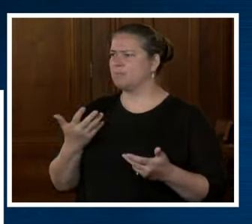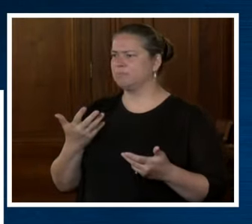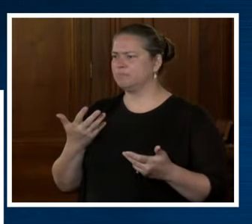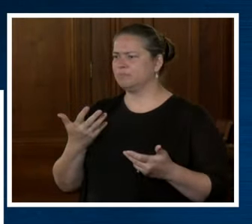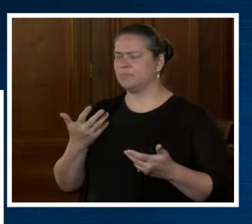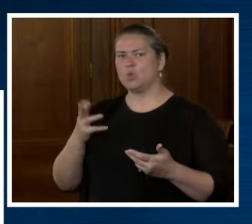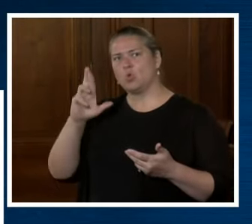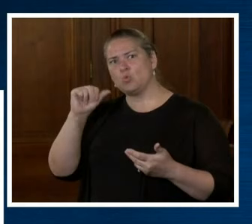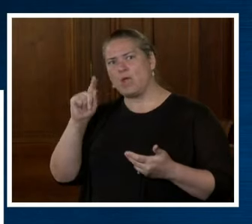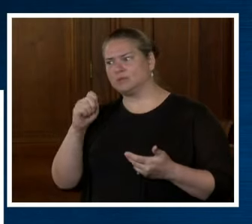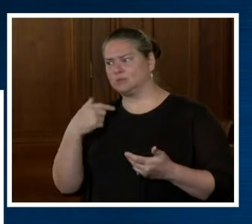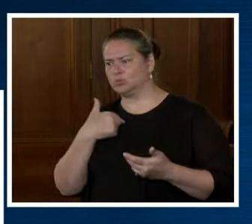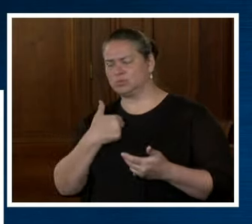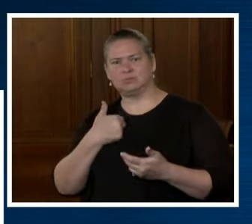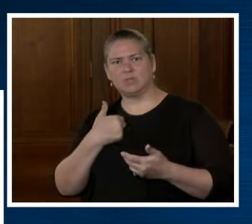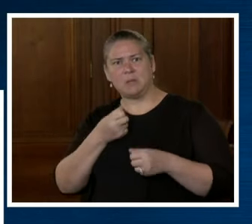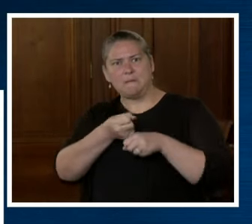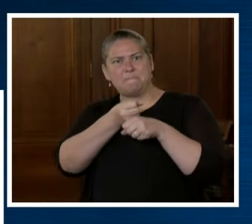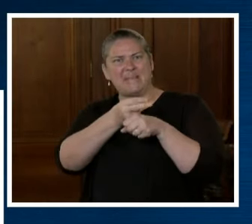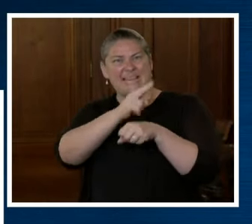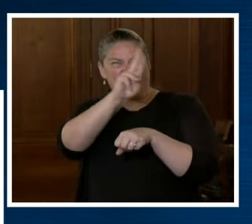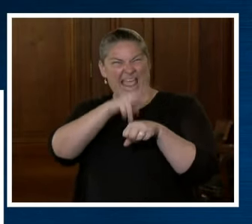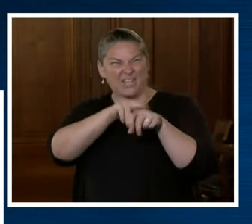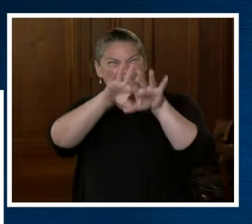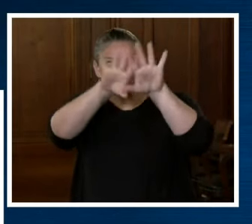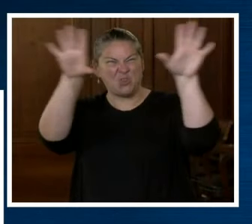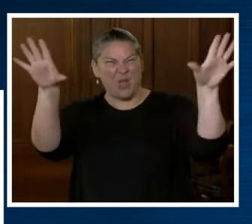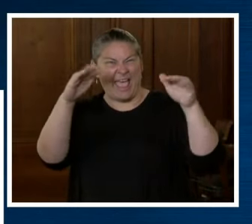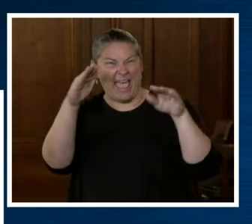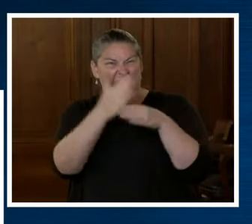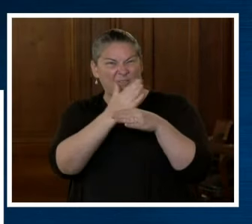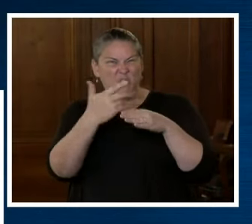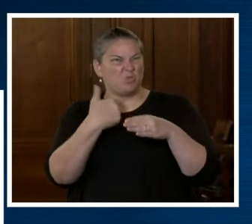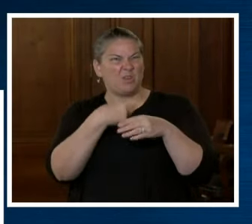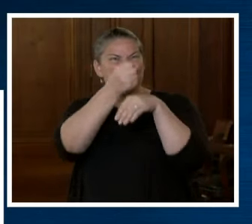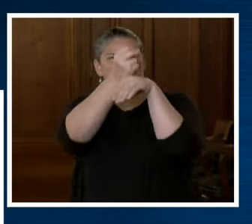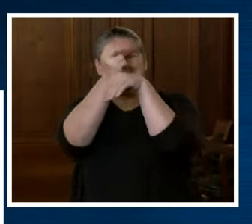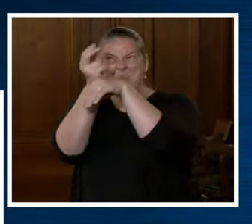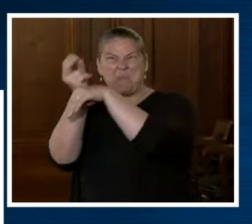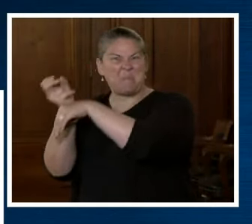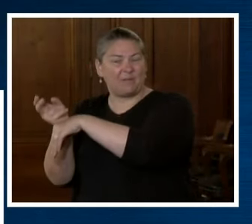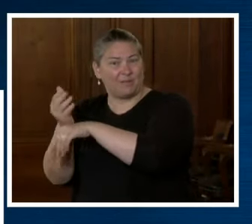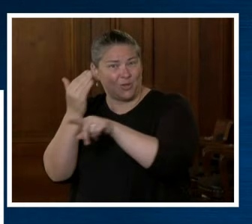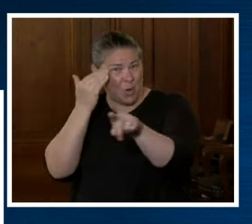WITH US, WERE LISTENING IN, WE STARTED TAKING SIGNIFICANT AND